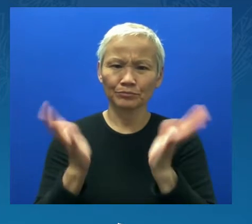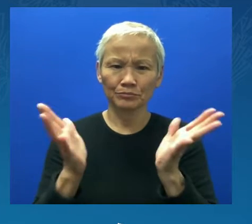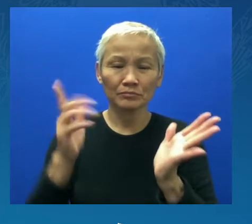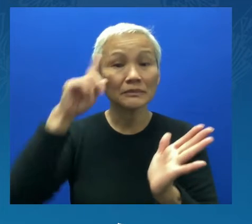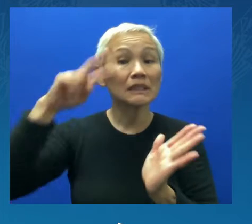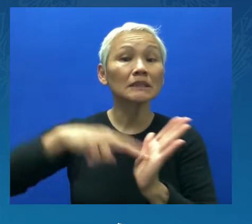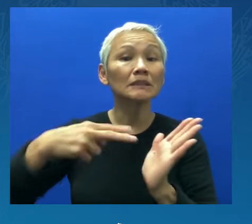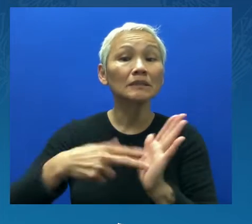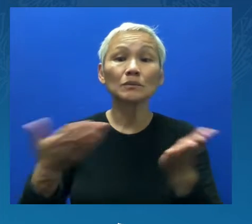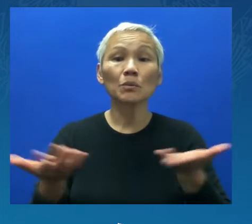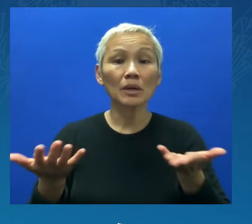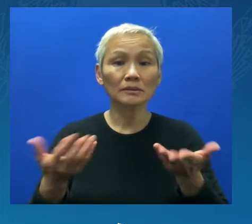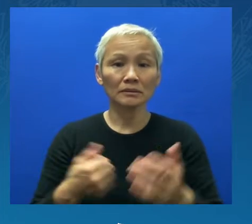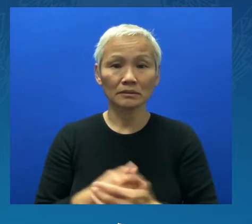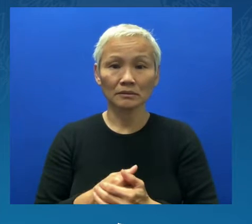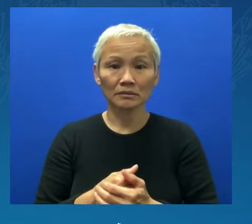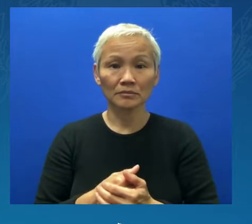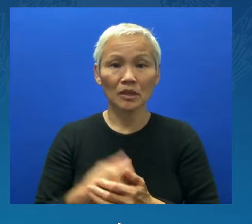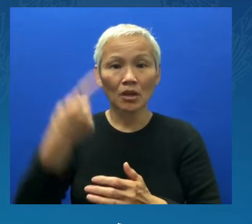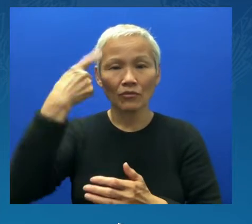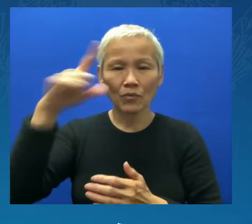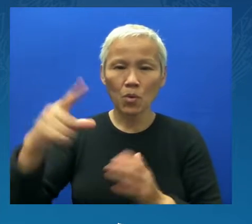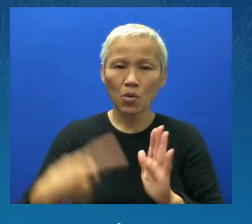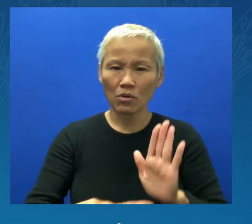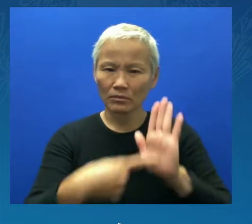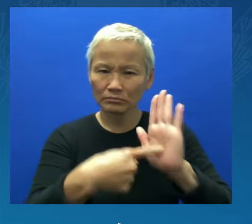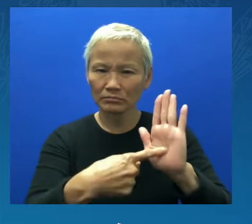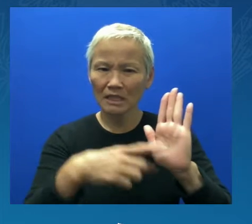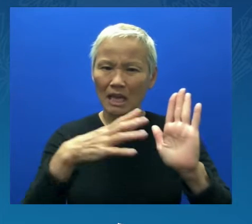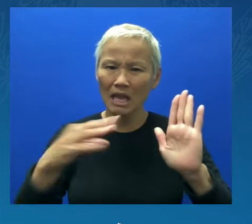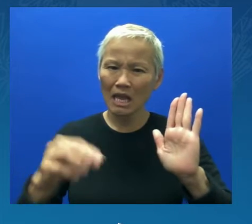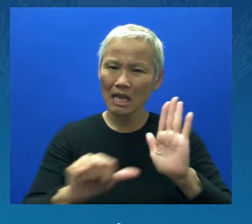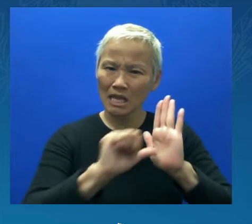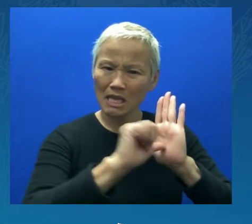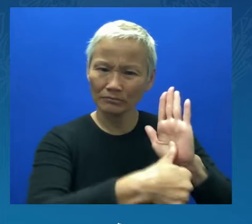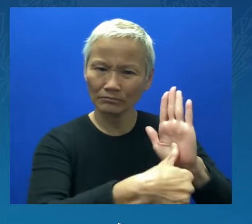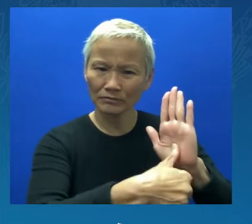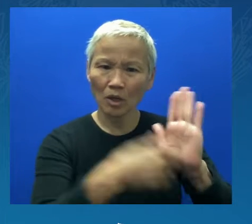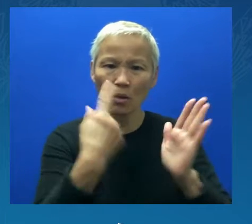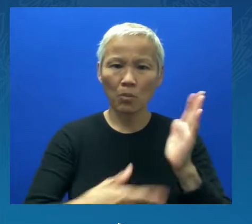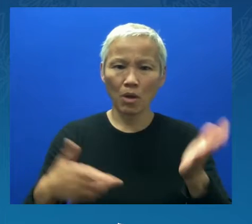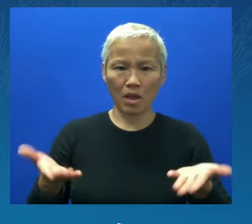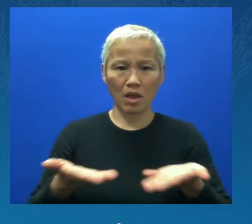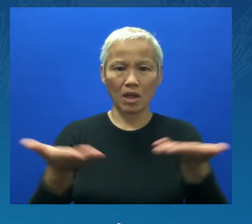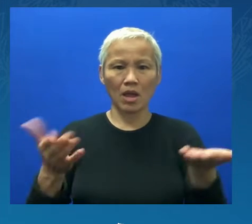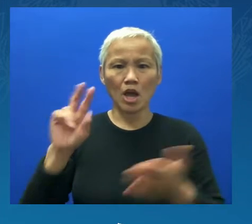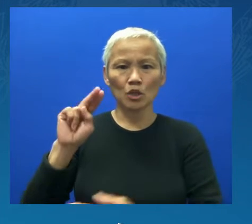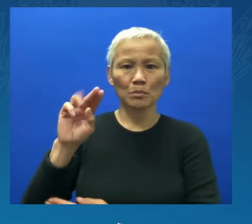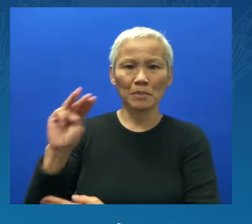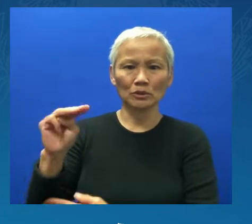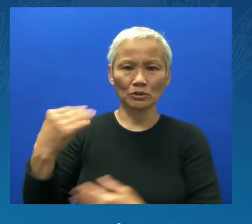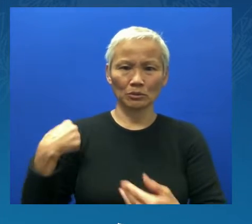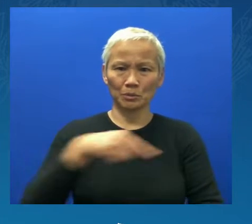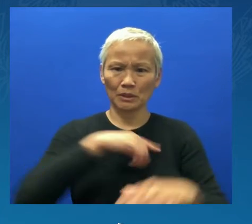to not only shore up what we're already doing in New Mexico, but by making clear that we're going to need federal partners